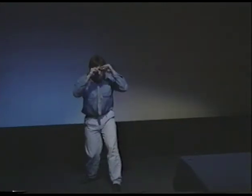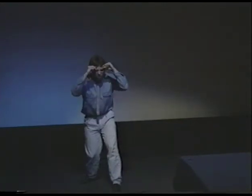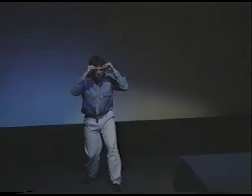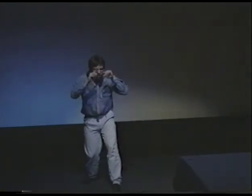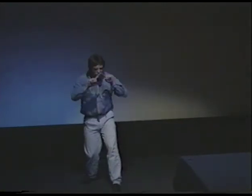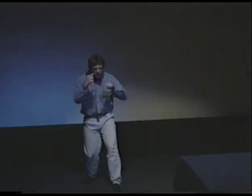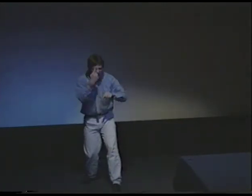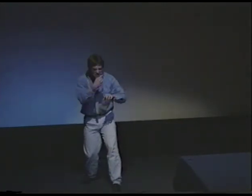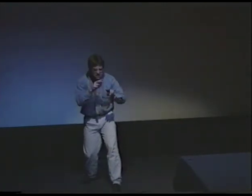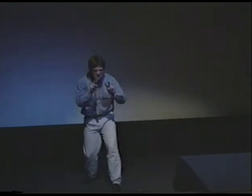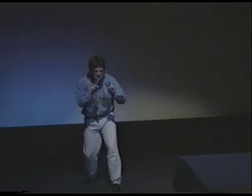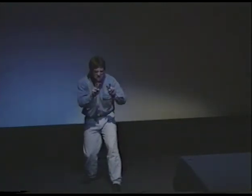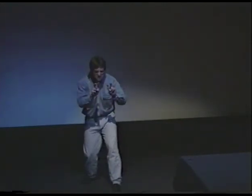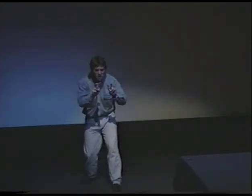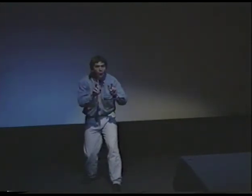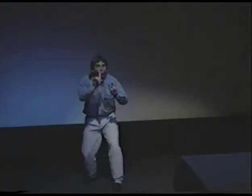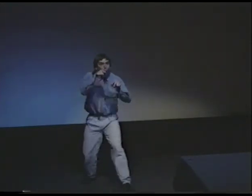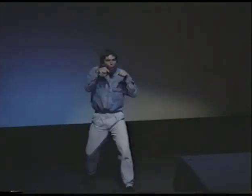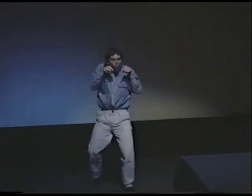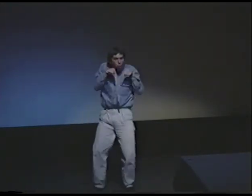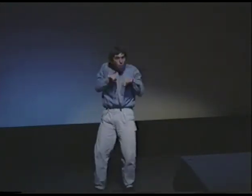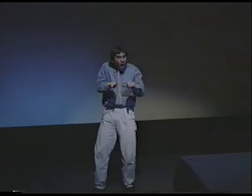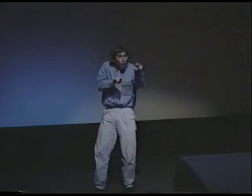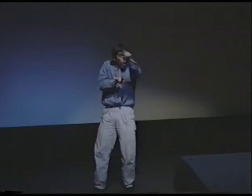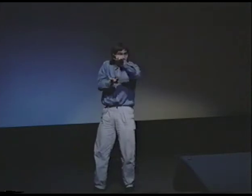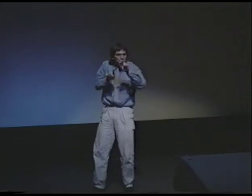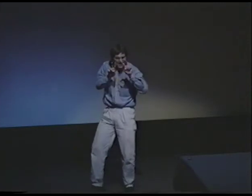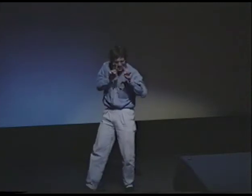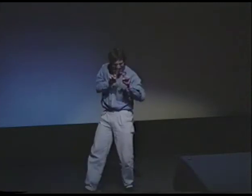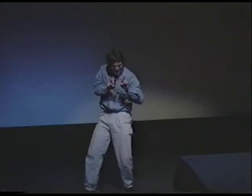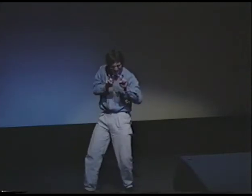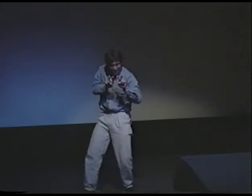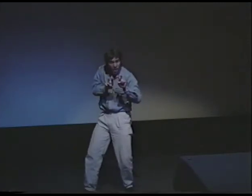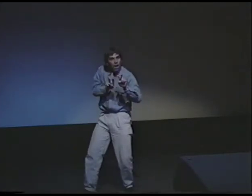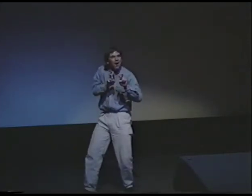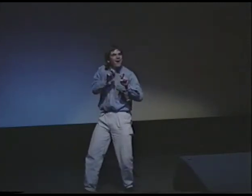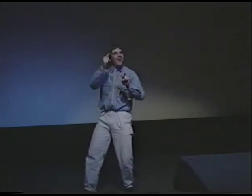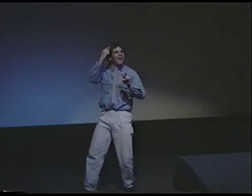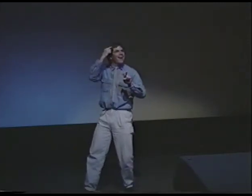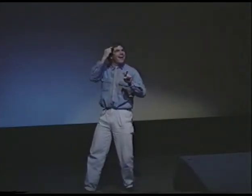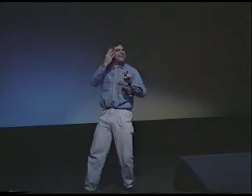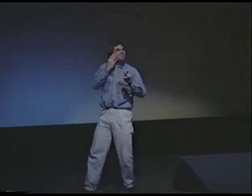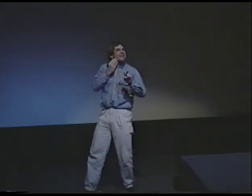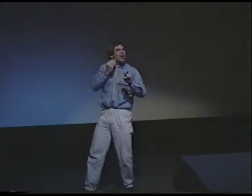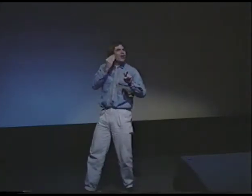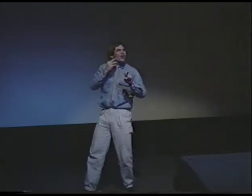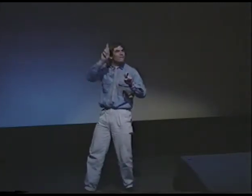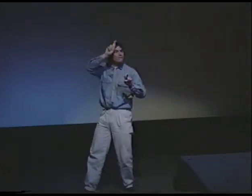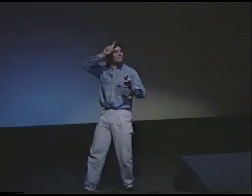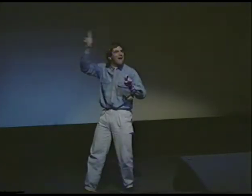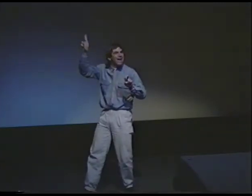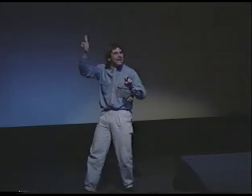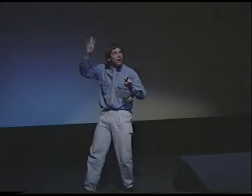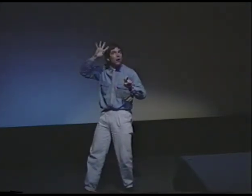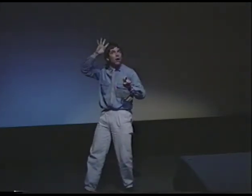you would be looking at them, eyes on the bottom. And then the mouth upside down. And then finally you'd figure it out.